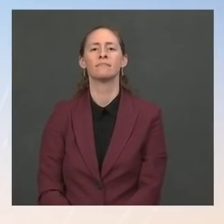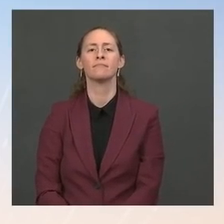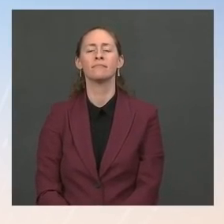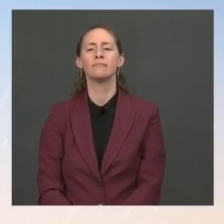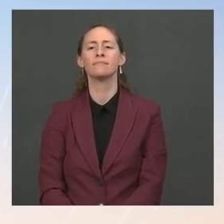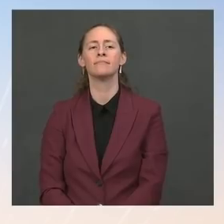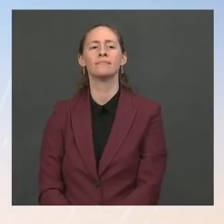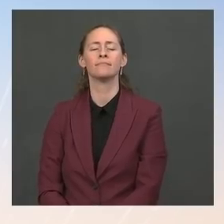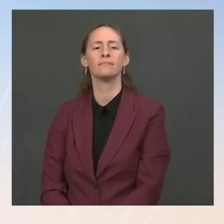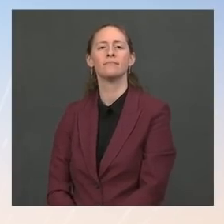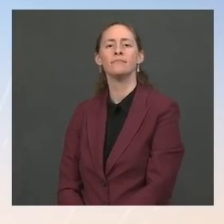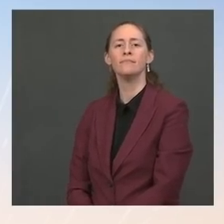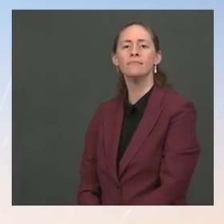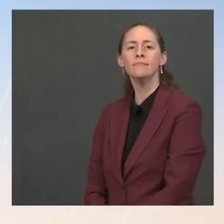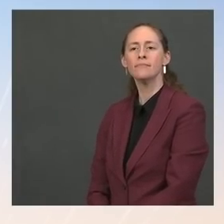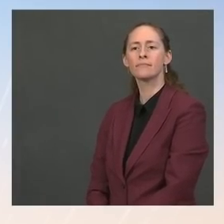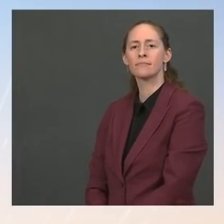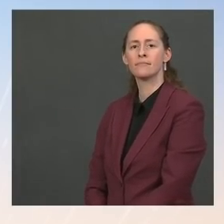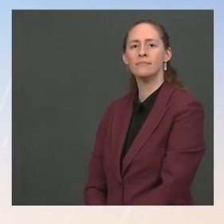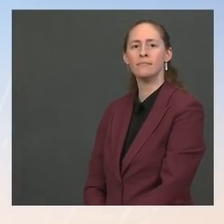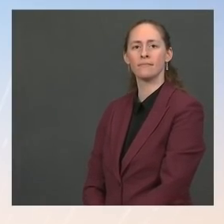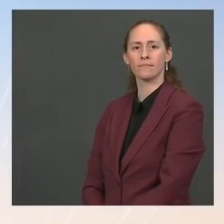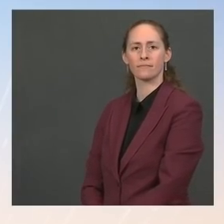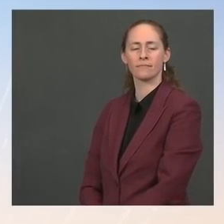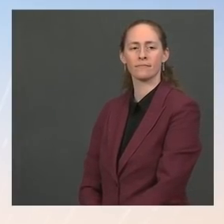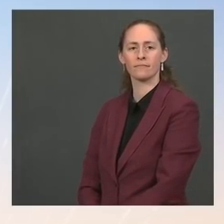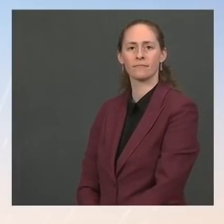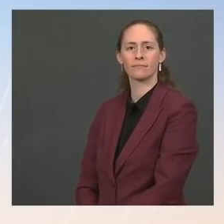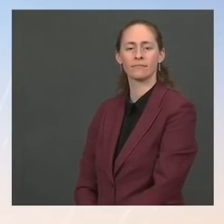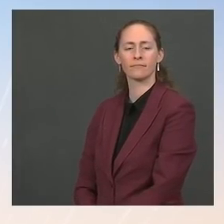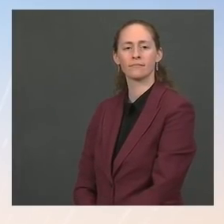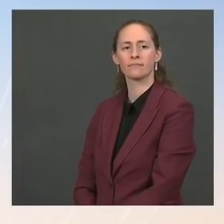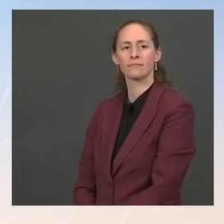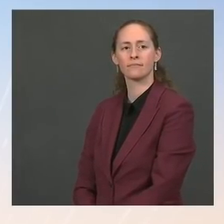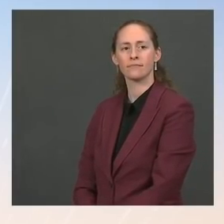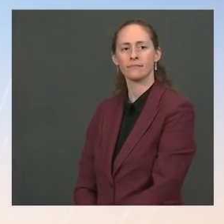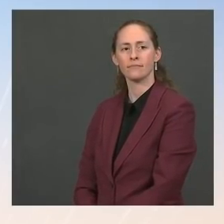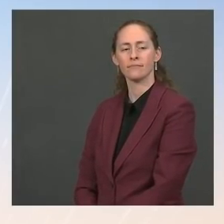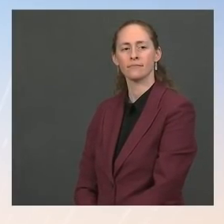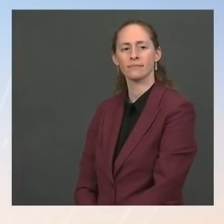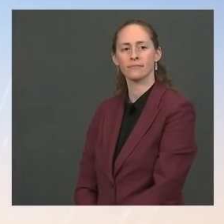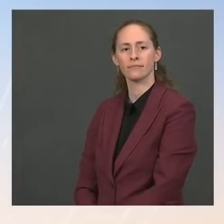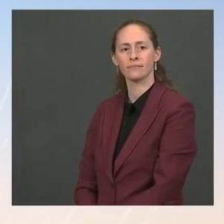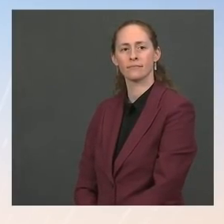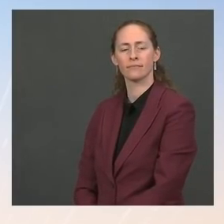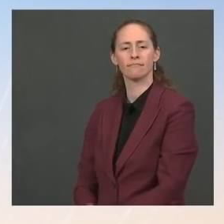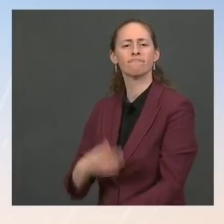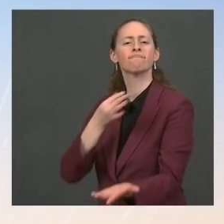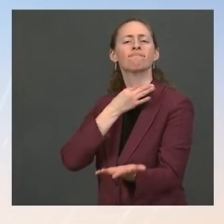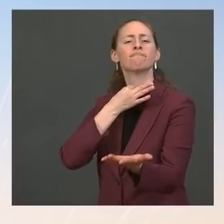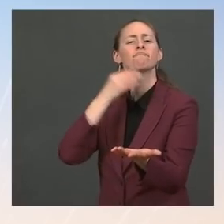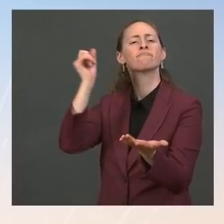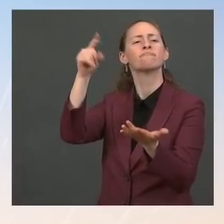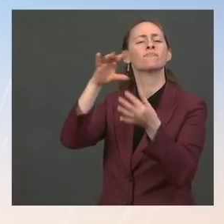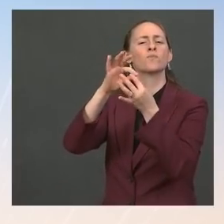You just said the real risk on inflation is inaction. But, so far this week, we haven't seen any action from the administration on gas prices.